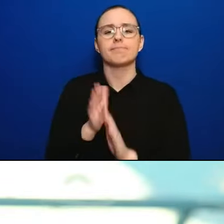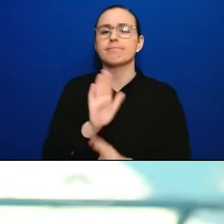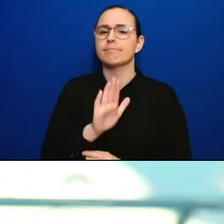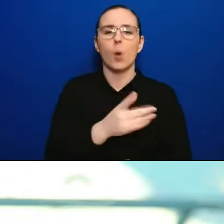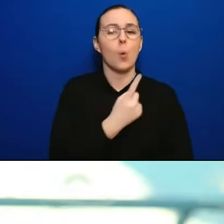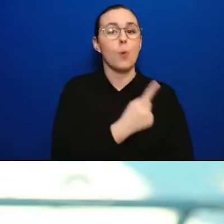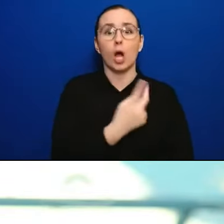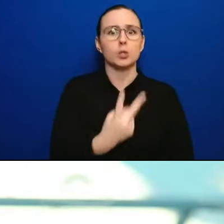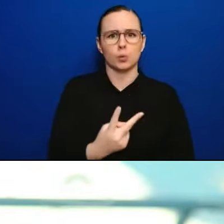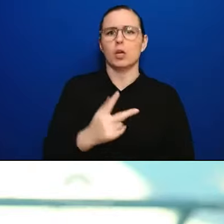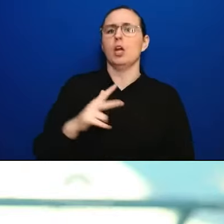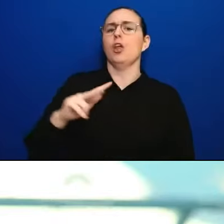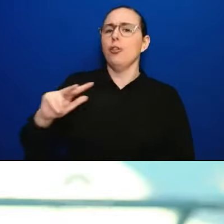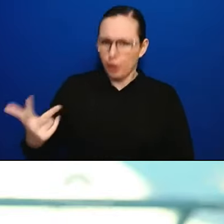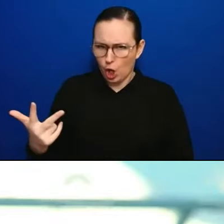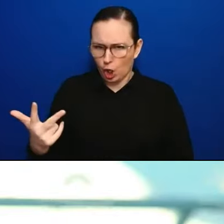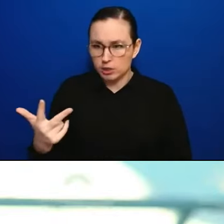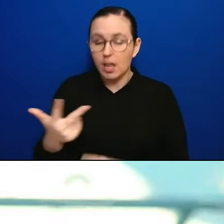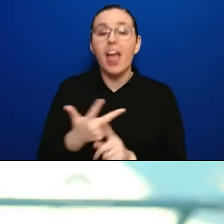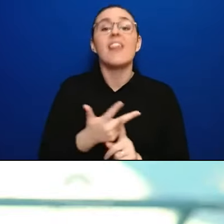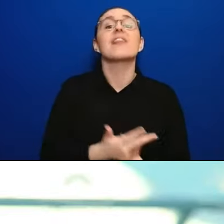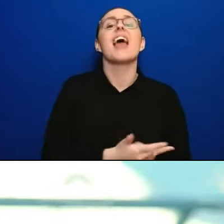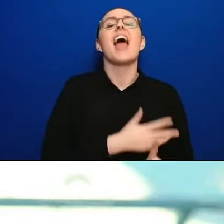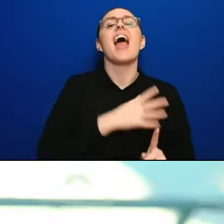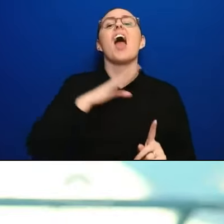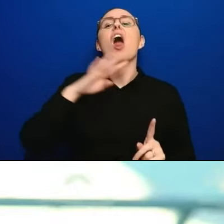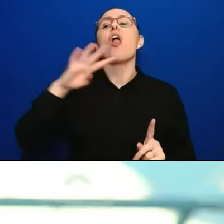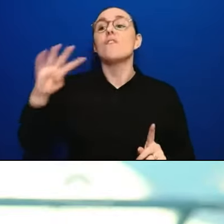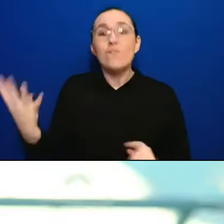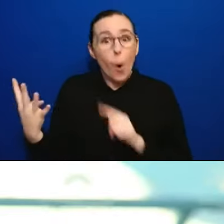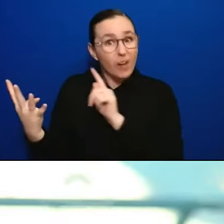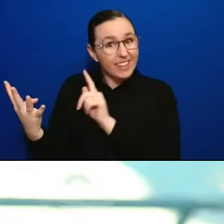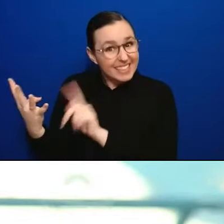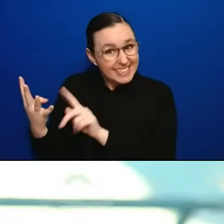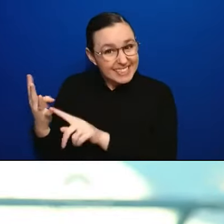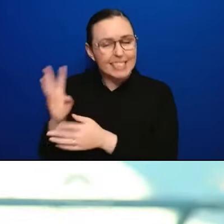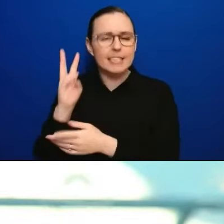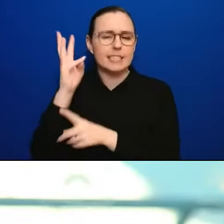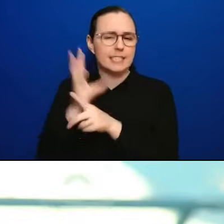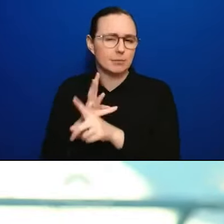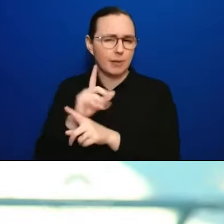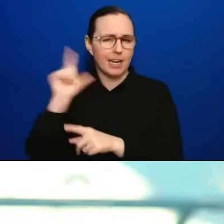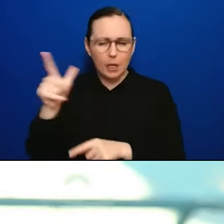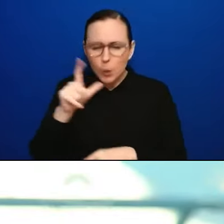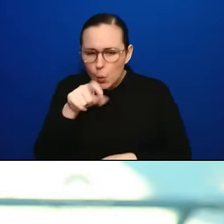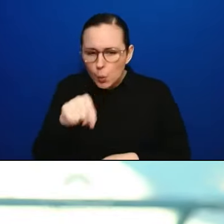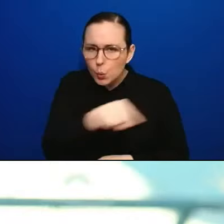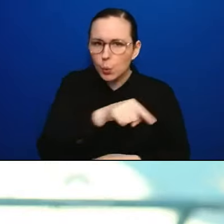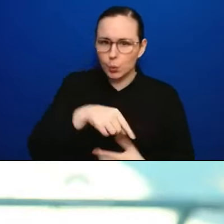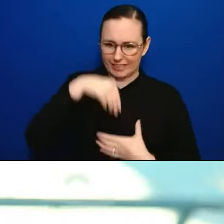should get a third dose as part of your primary series.